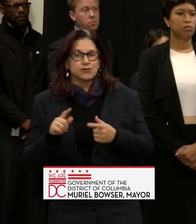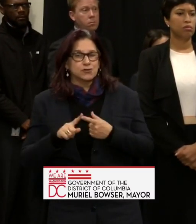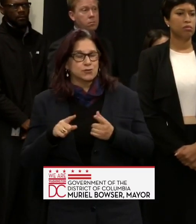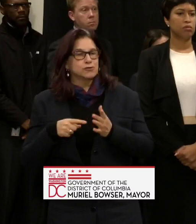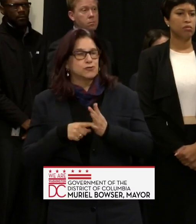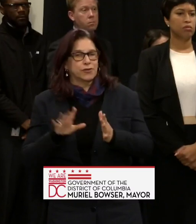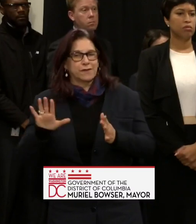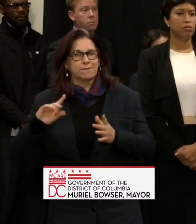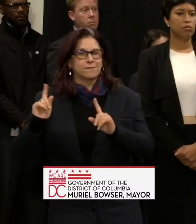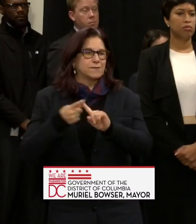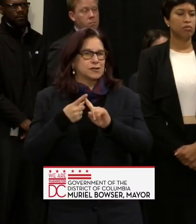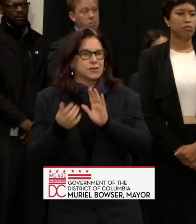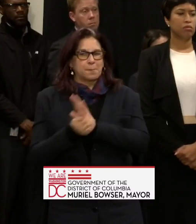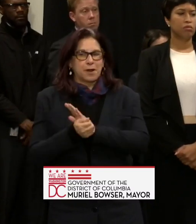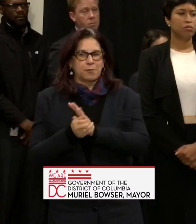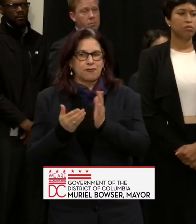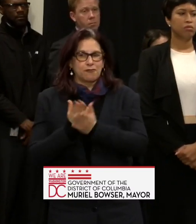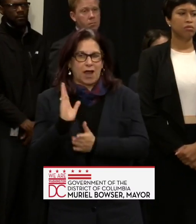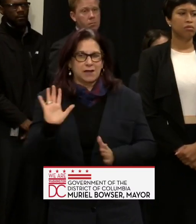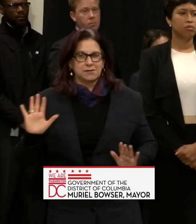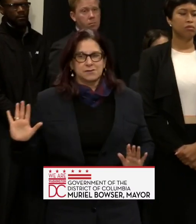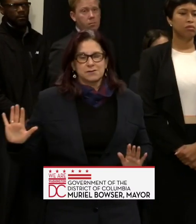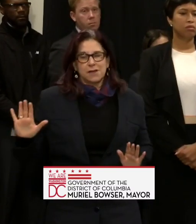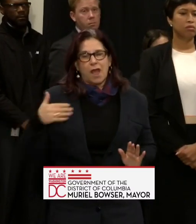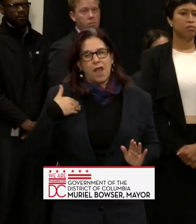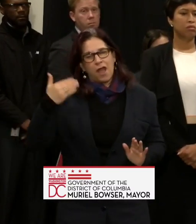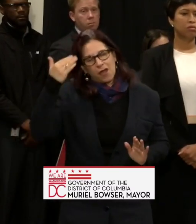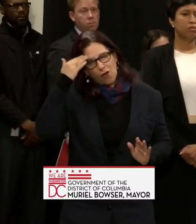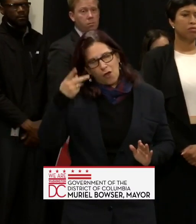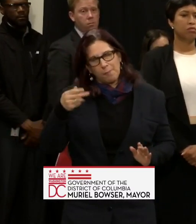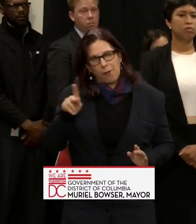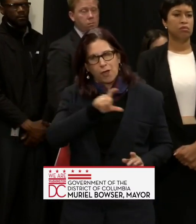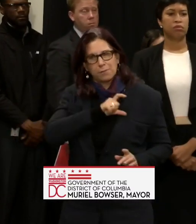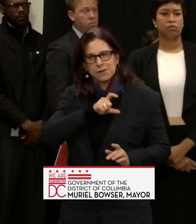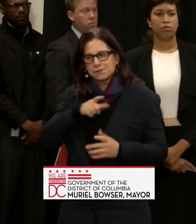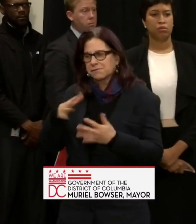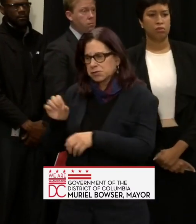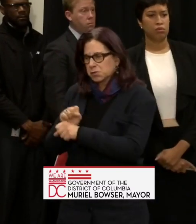WITH ALL OF THE PERMITS THEY RECEIVED AS WELL. THE IDEA IS WE HAVE TO WORK WITH THE PRESIDENTIAL INAUGURAL